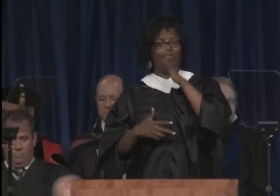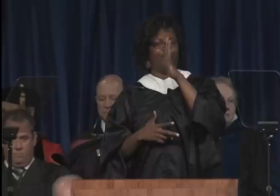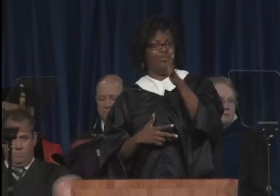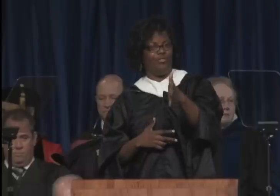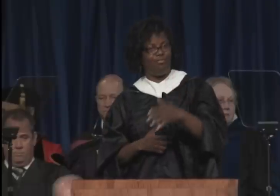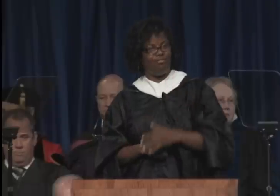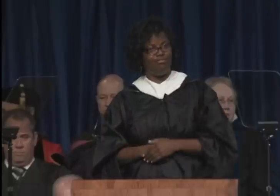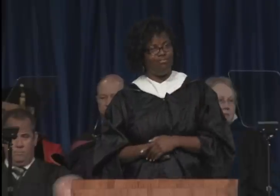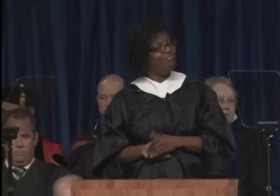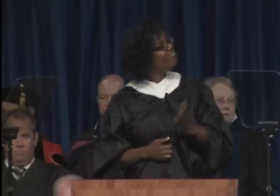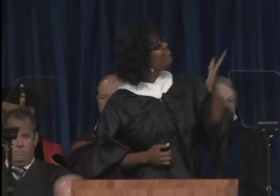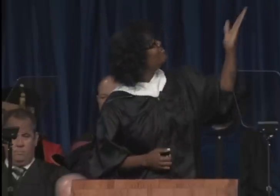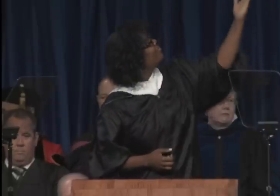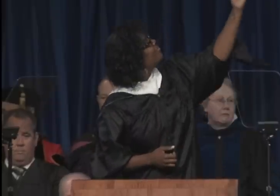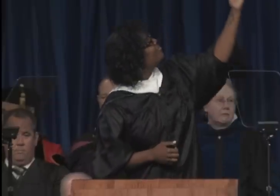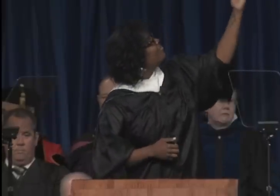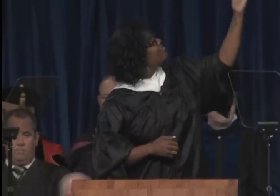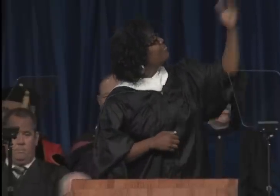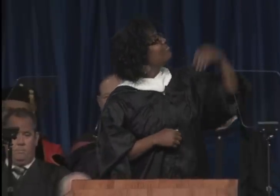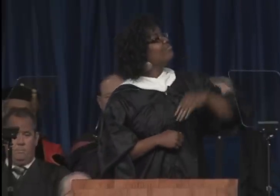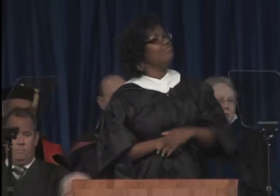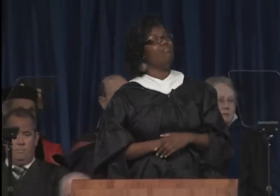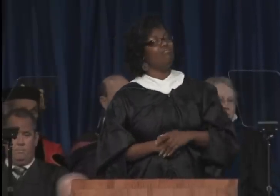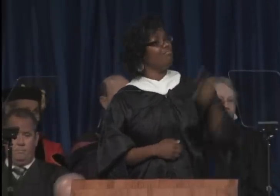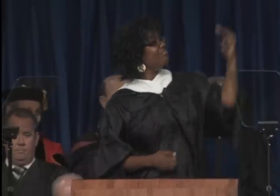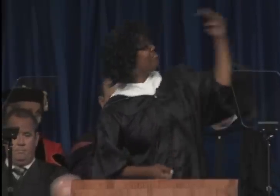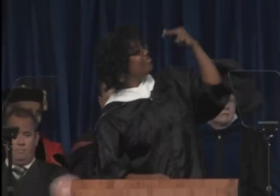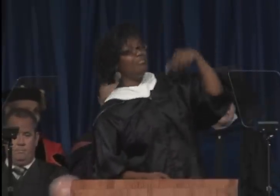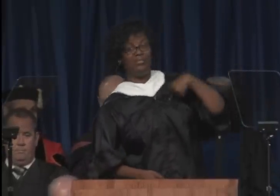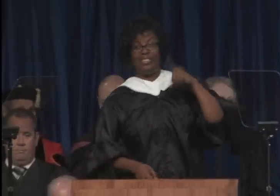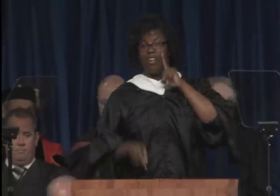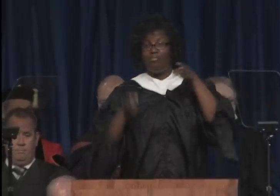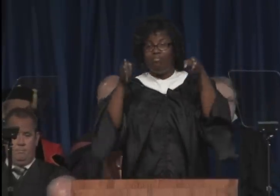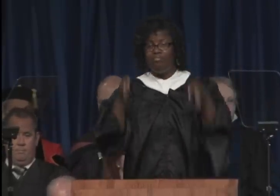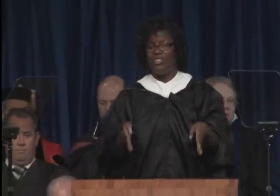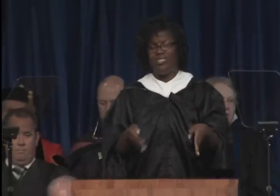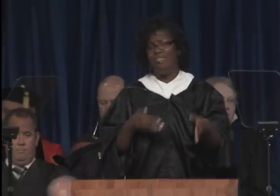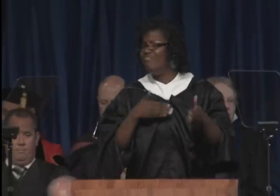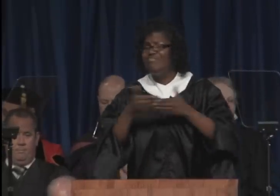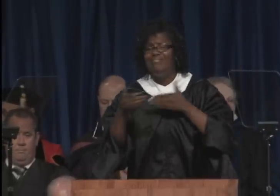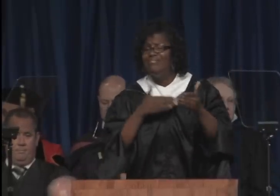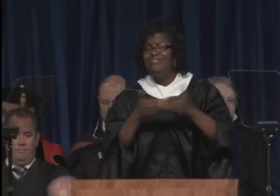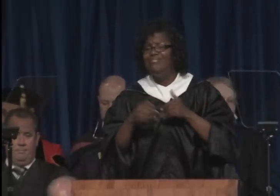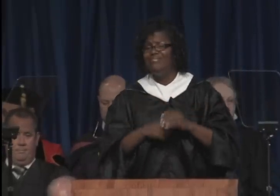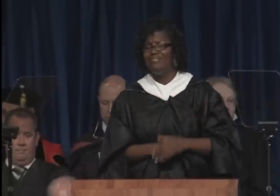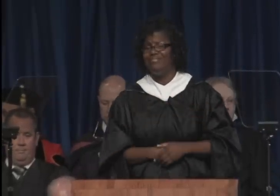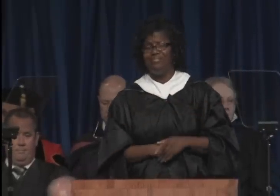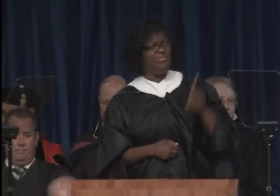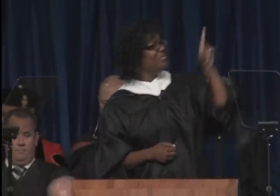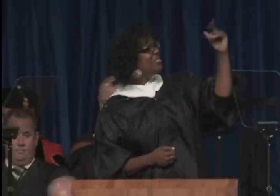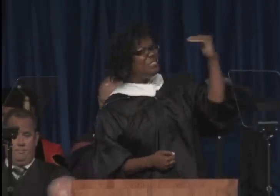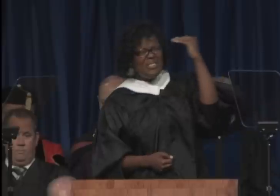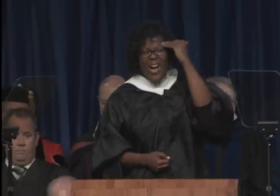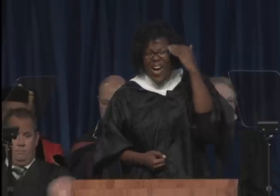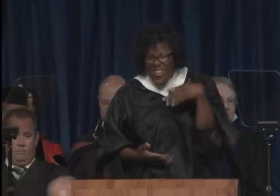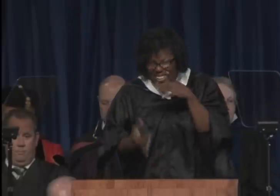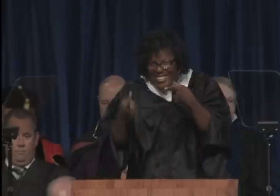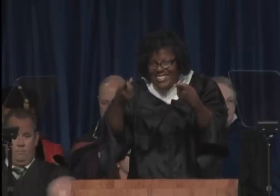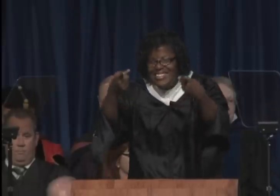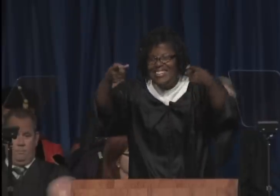First is my grandmother, who is now with God. She was the first person who believed in me and told me that even though I was deaf,